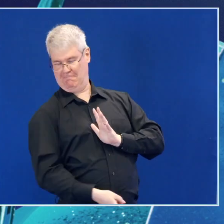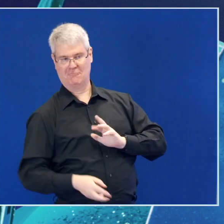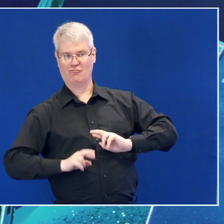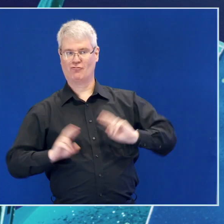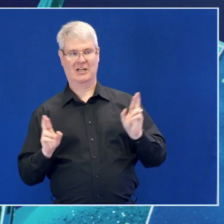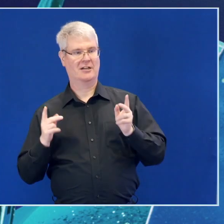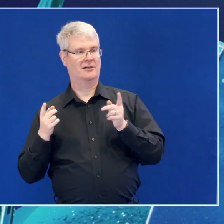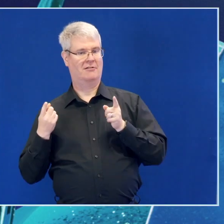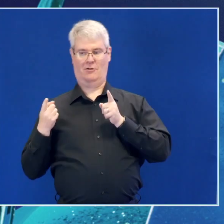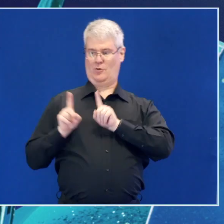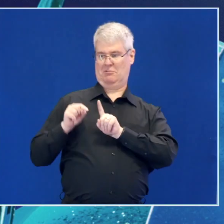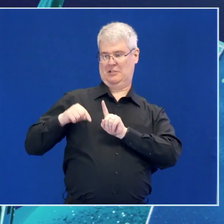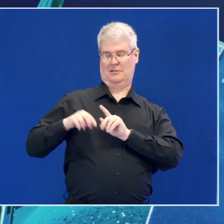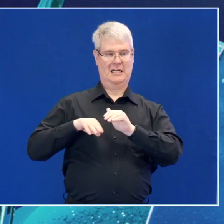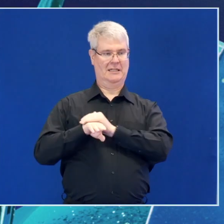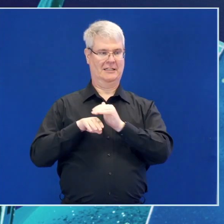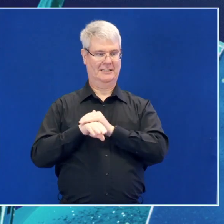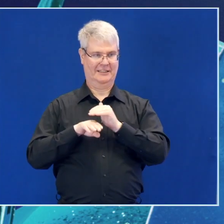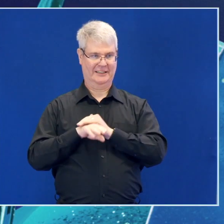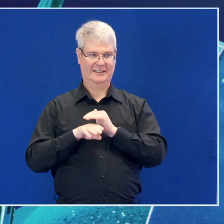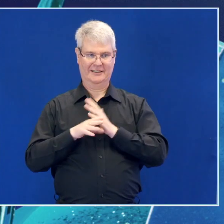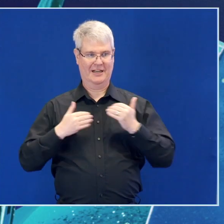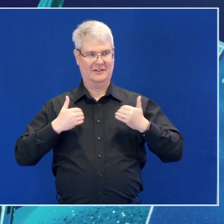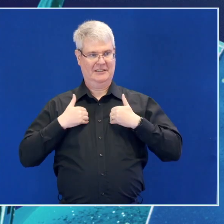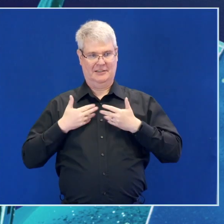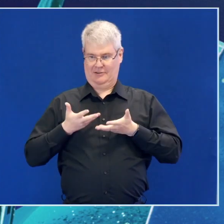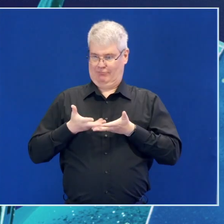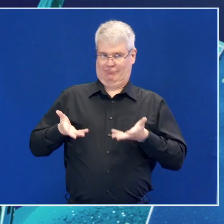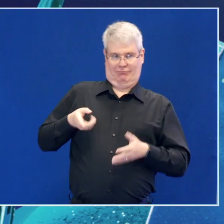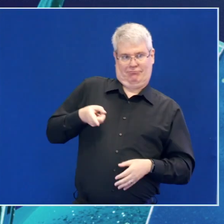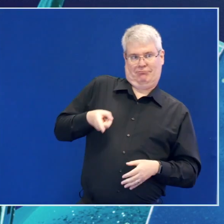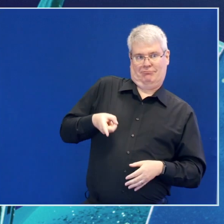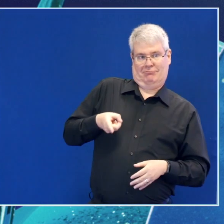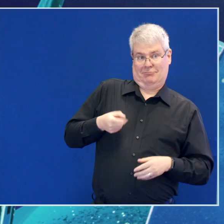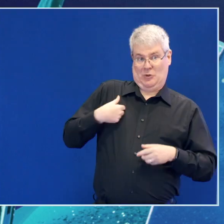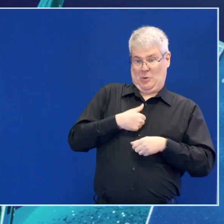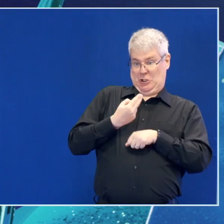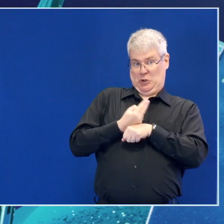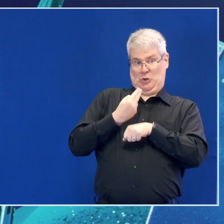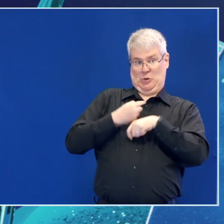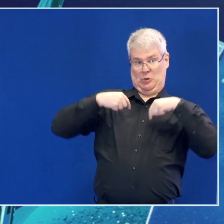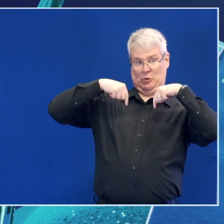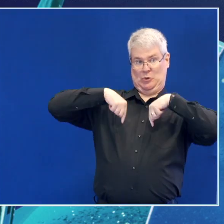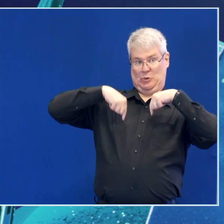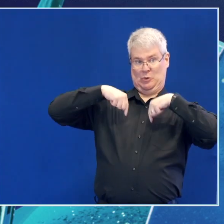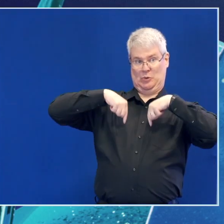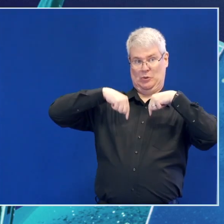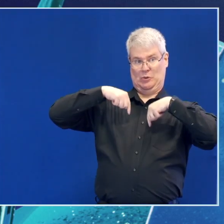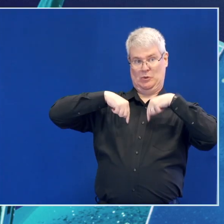So many things that we use every single day were originally designed for accessibility, including a keyboard.